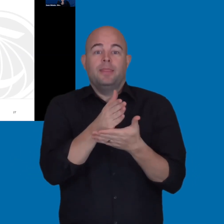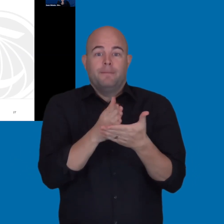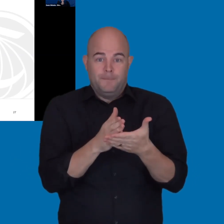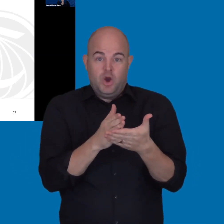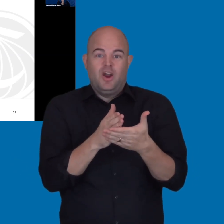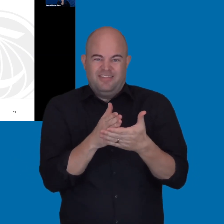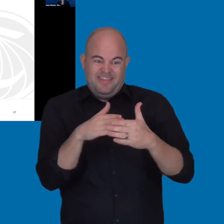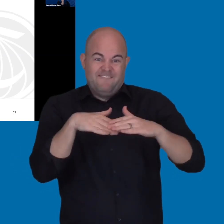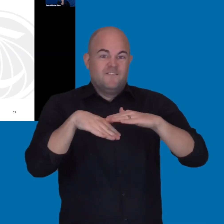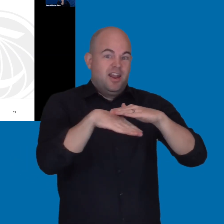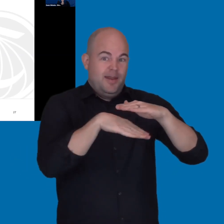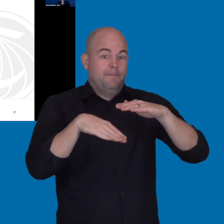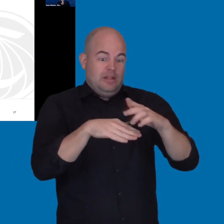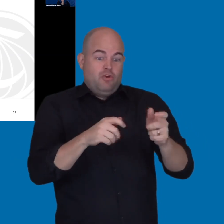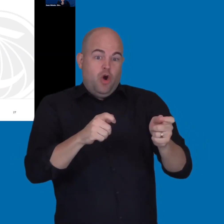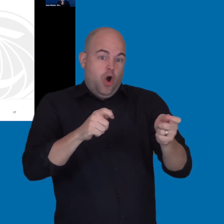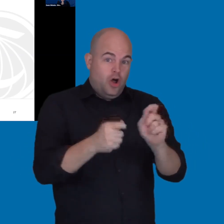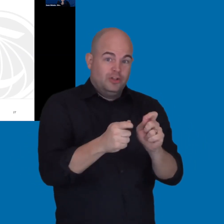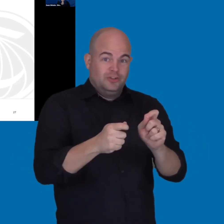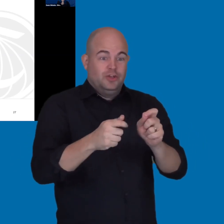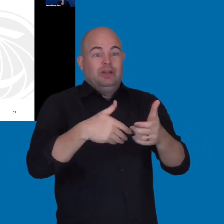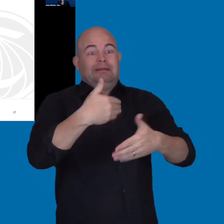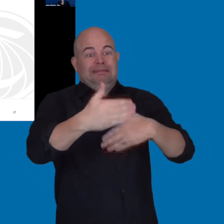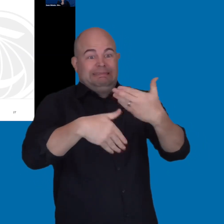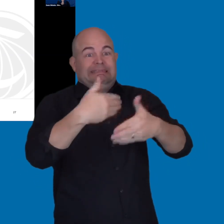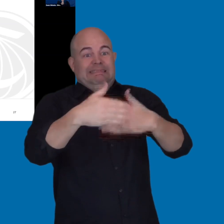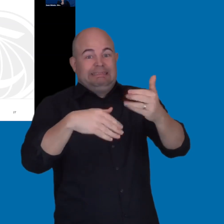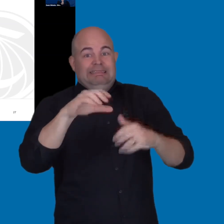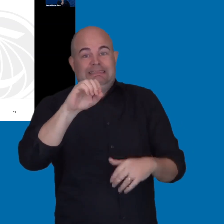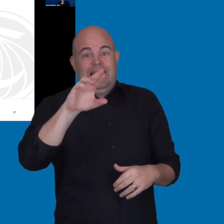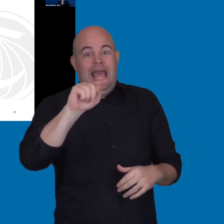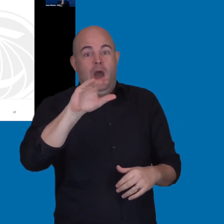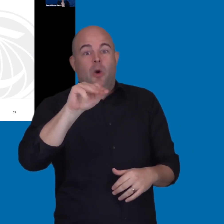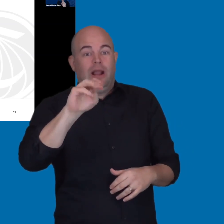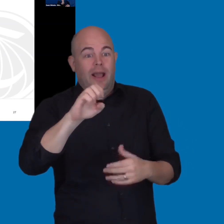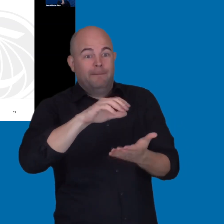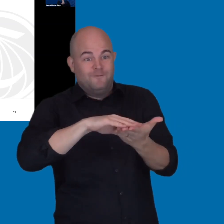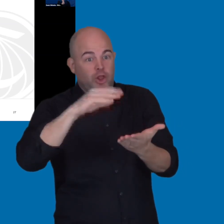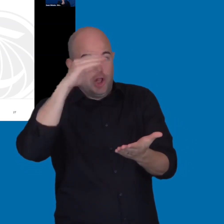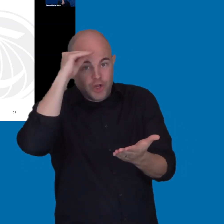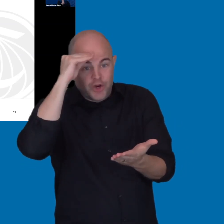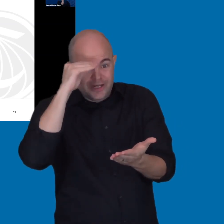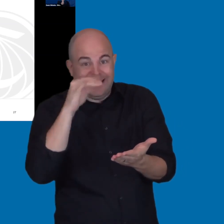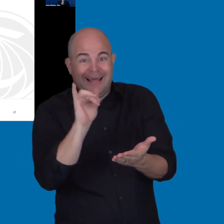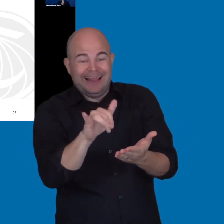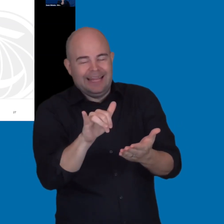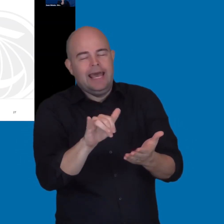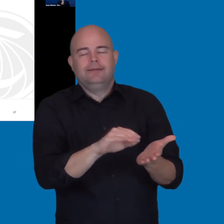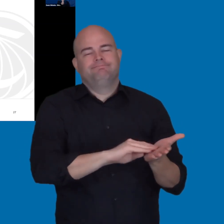Only the portions of it that would be fundamentally altering the outcome